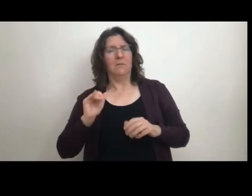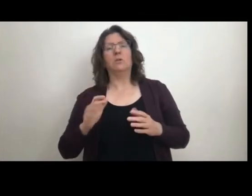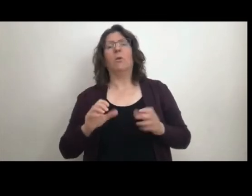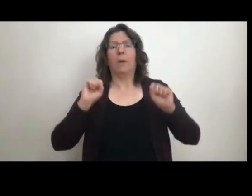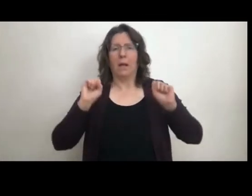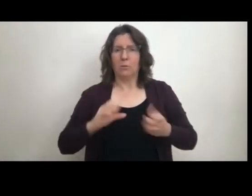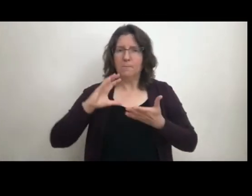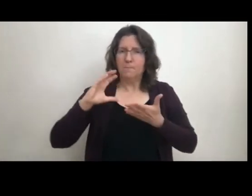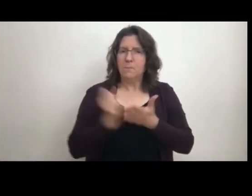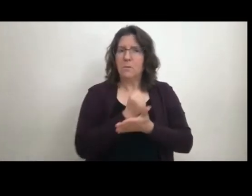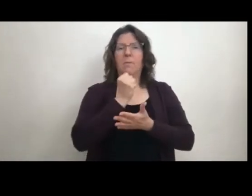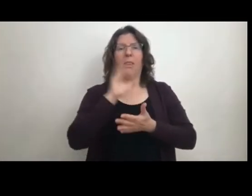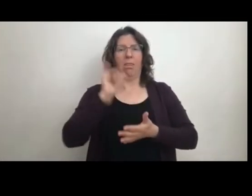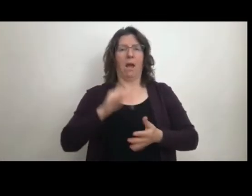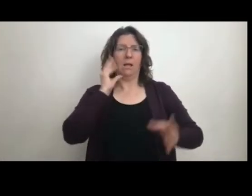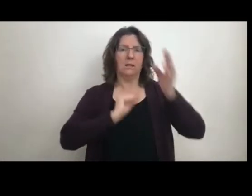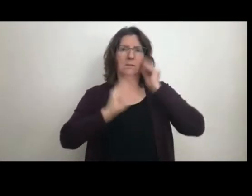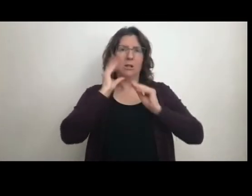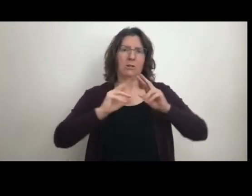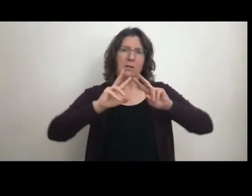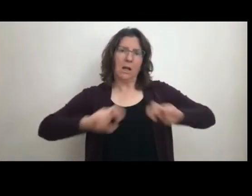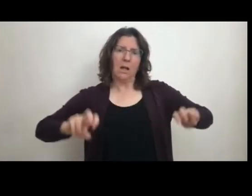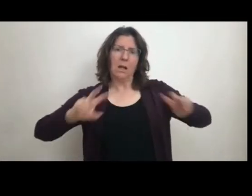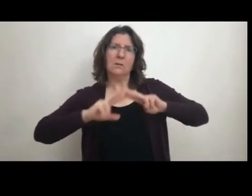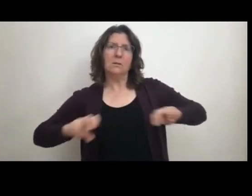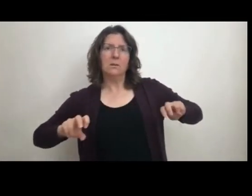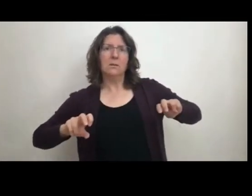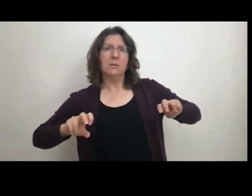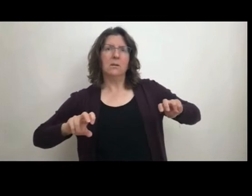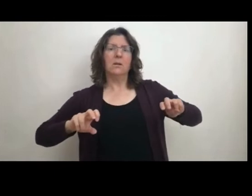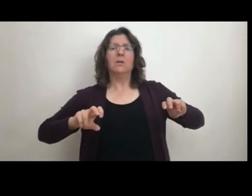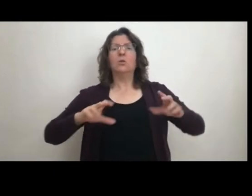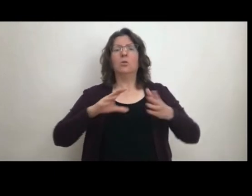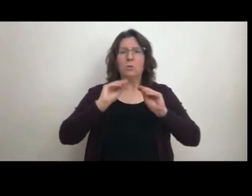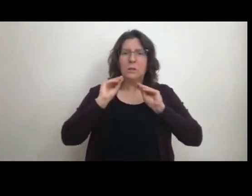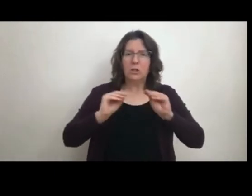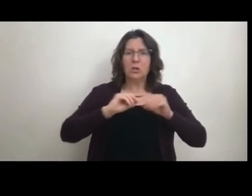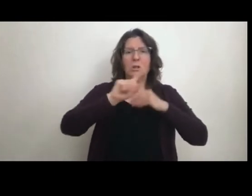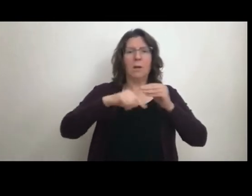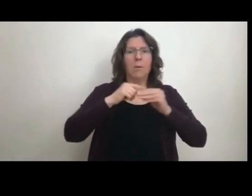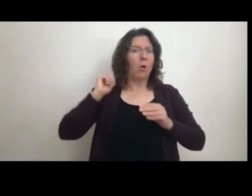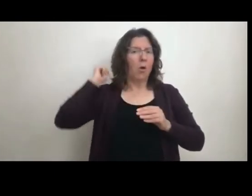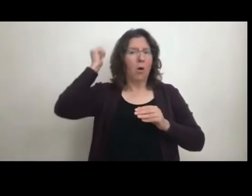So I capitalized on these observations and experiences to discuss the concepts of: